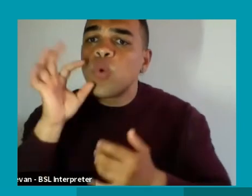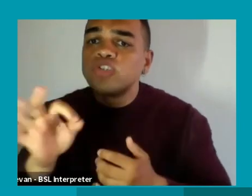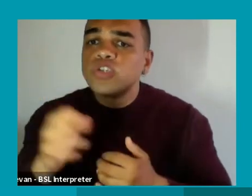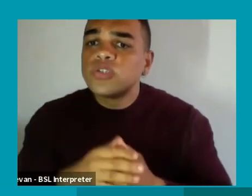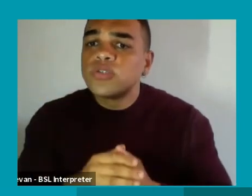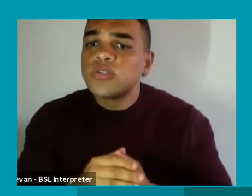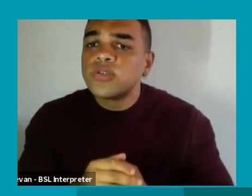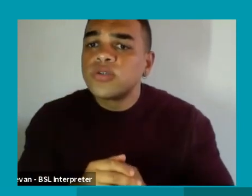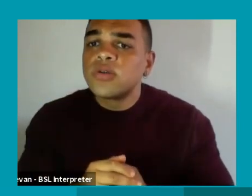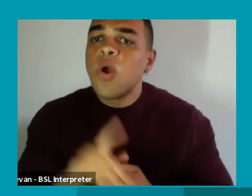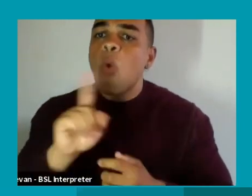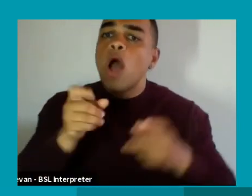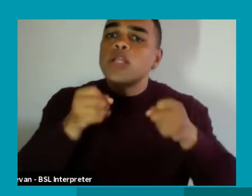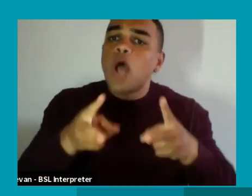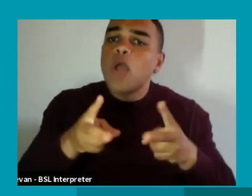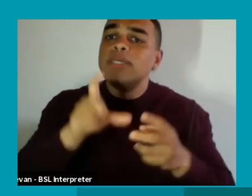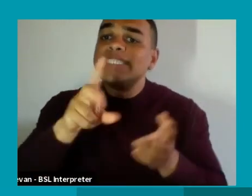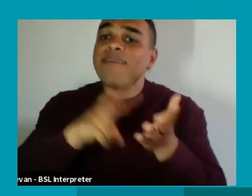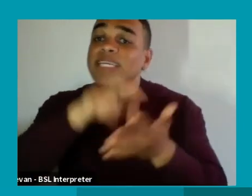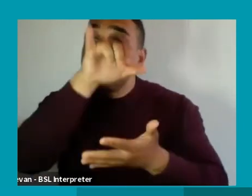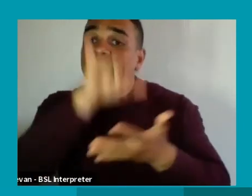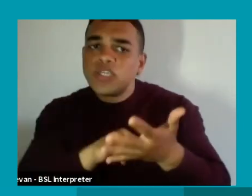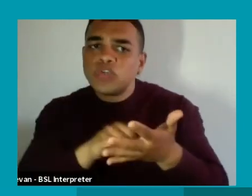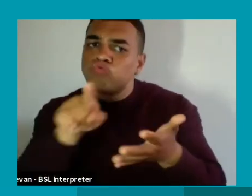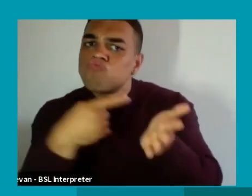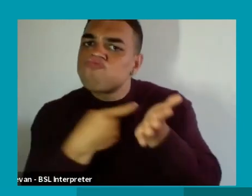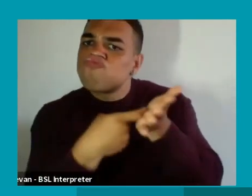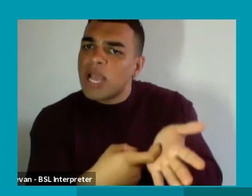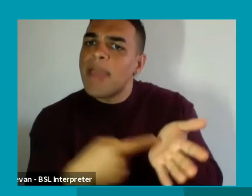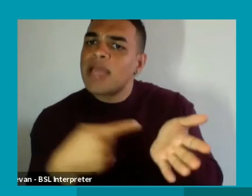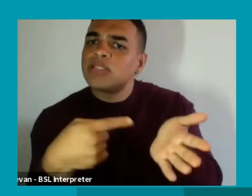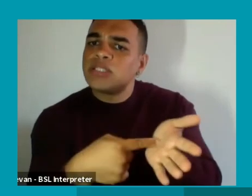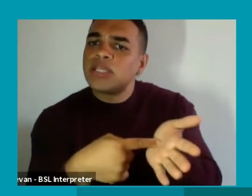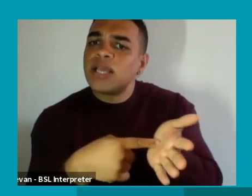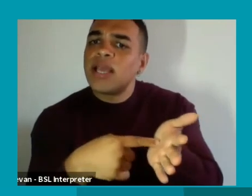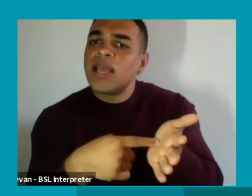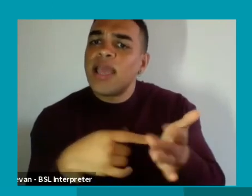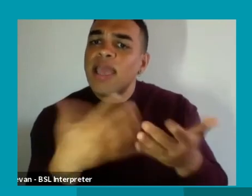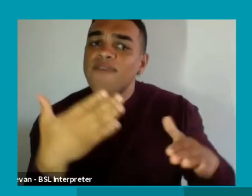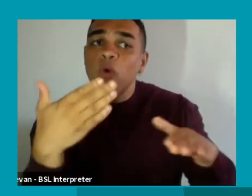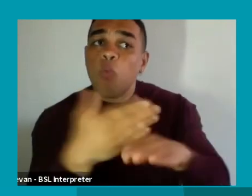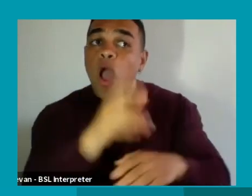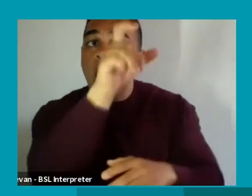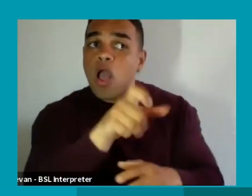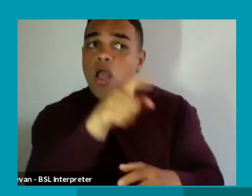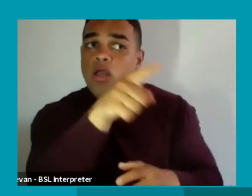of CV would you recommend? For an employer who's requesting a CV without having advertised a role, that's what I'm reading.